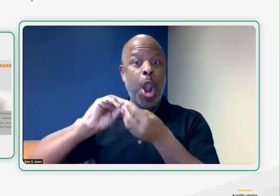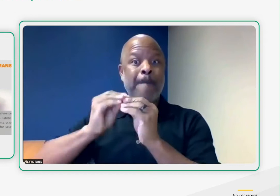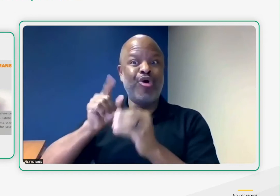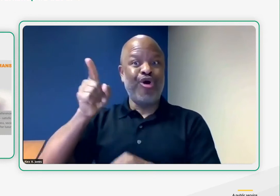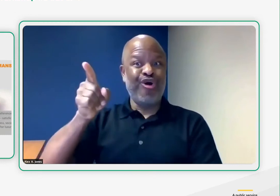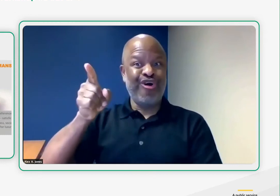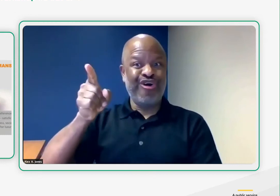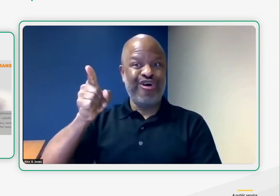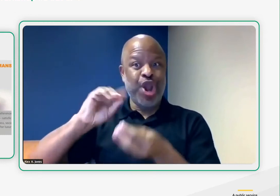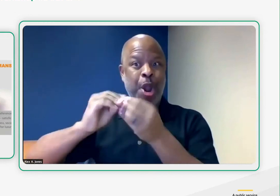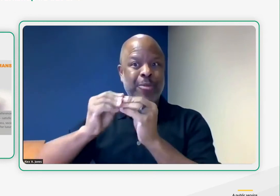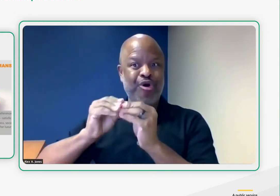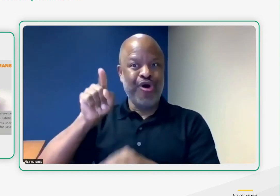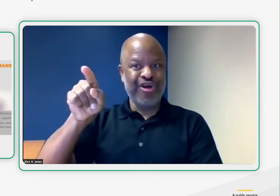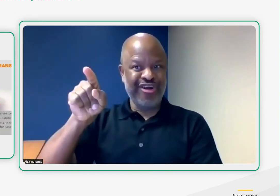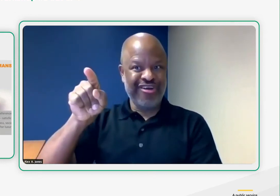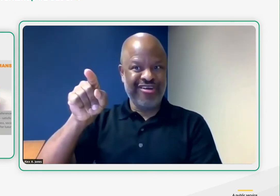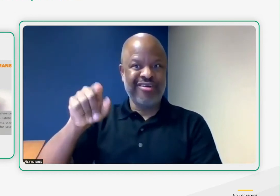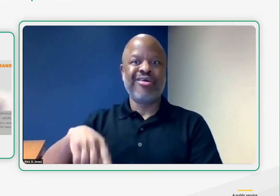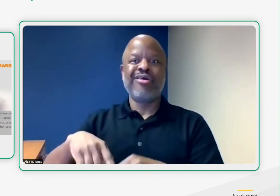Economists know the numbers.